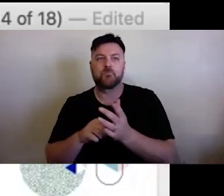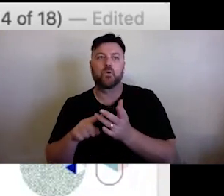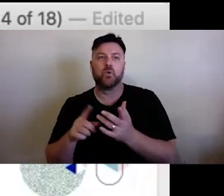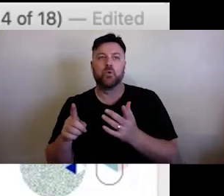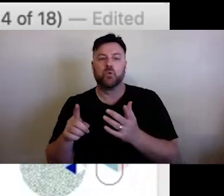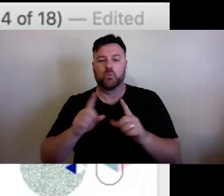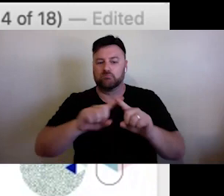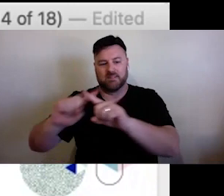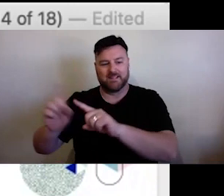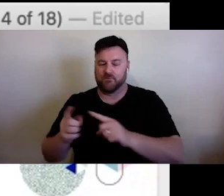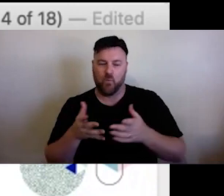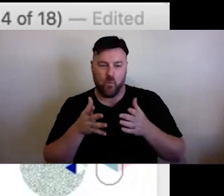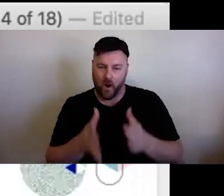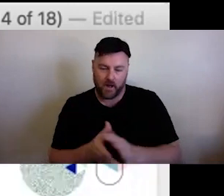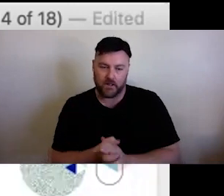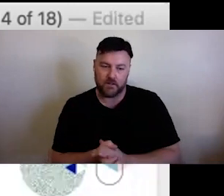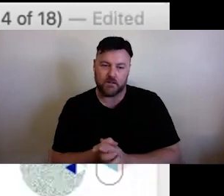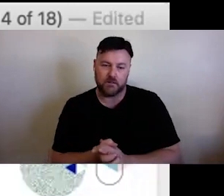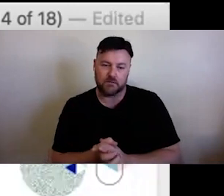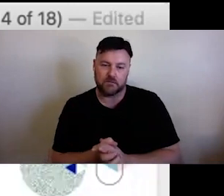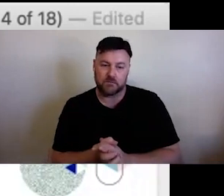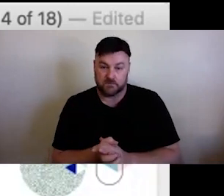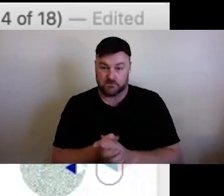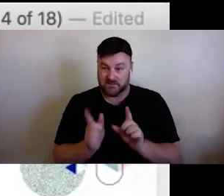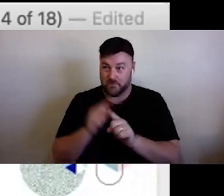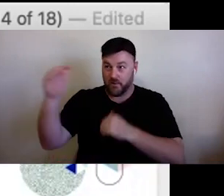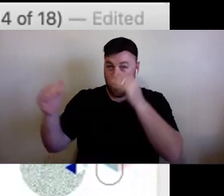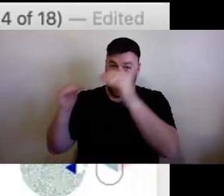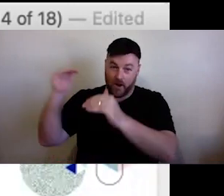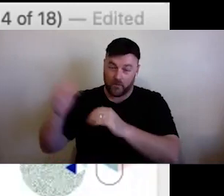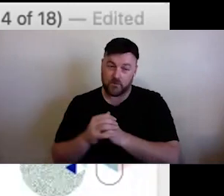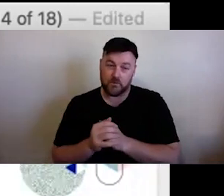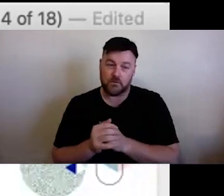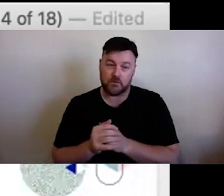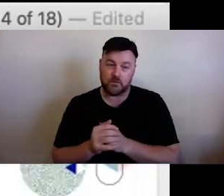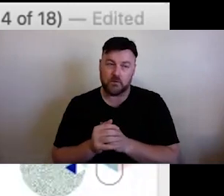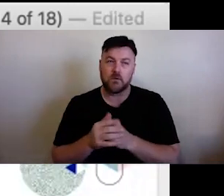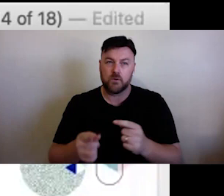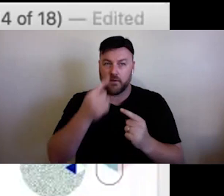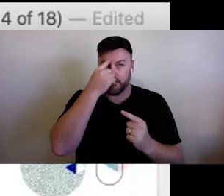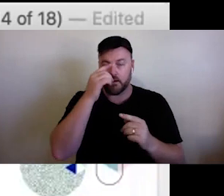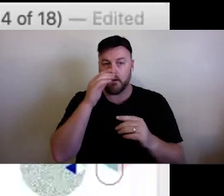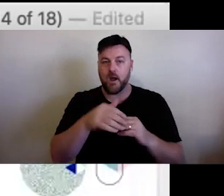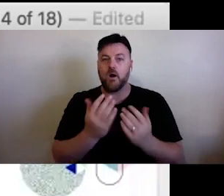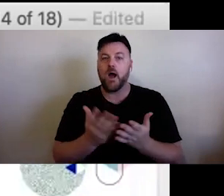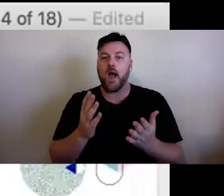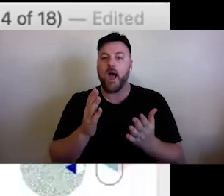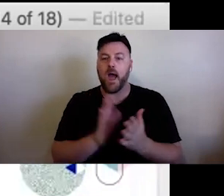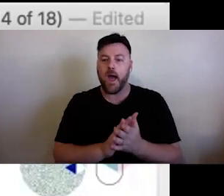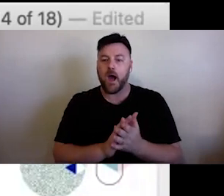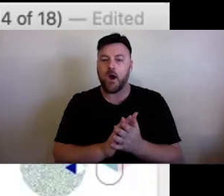population I think right now. They're thinking about how can interaction and social aspects help make an experience more meaningful